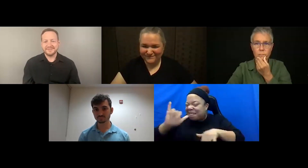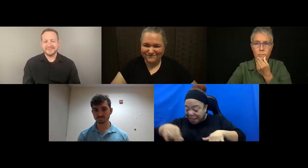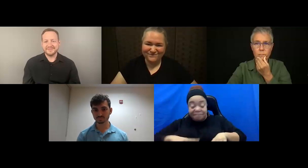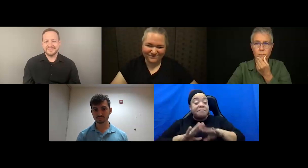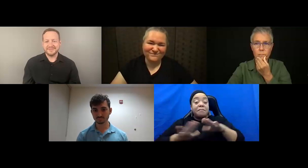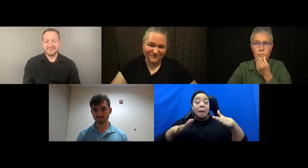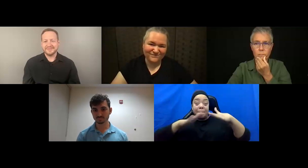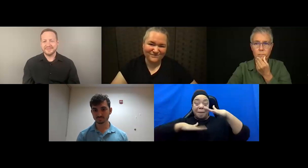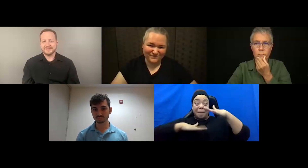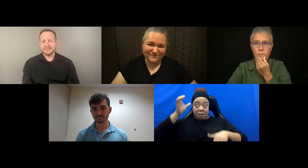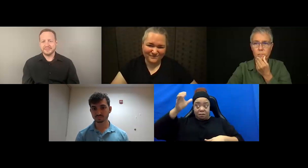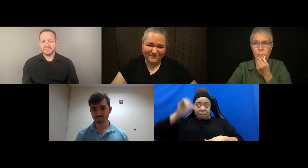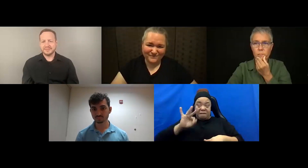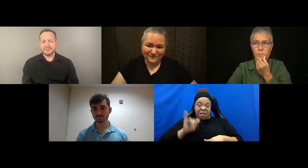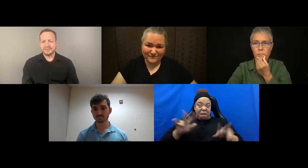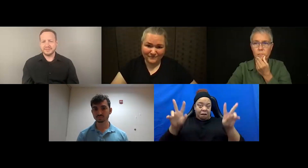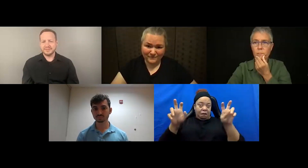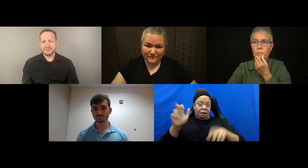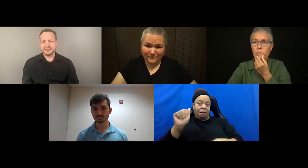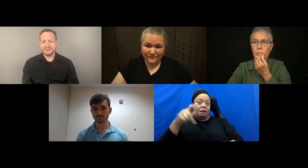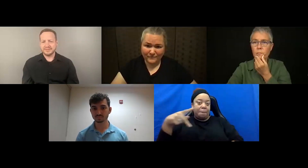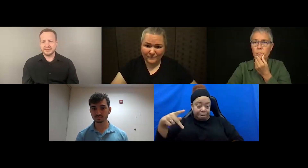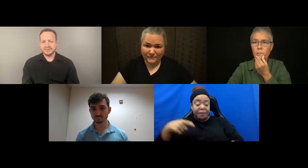I wasn't told it's name. Need some more research on that.)